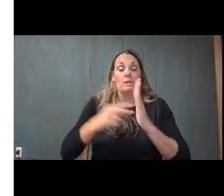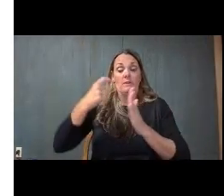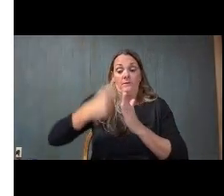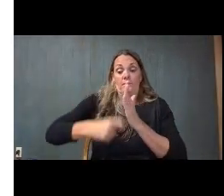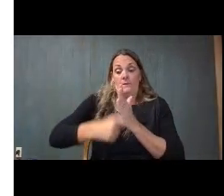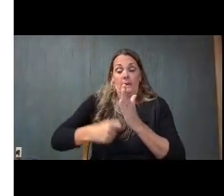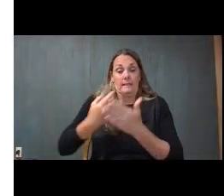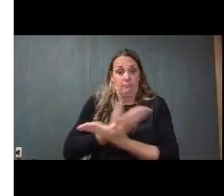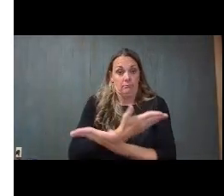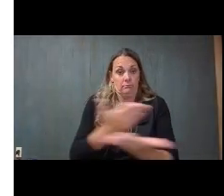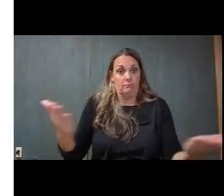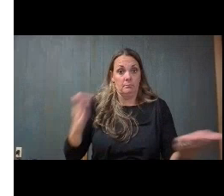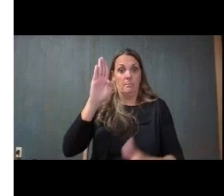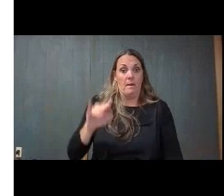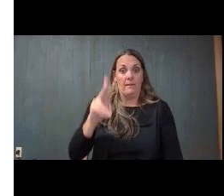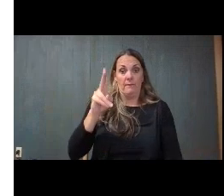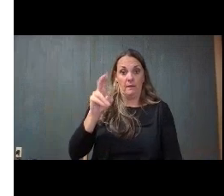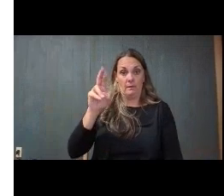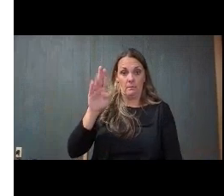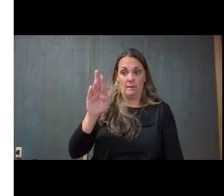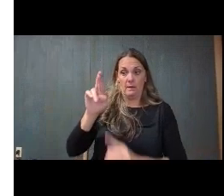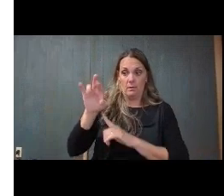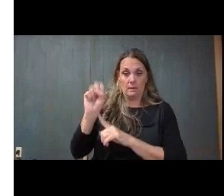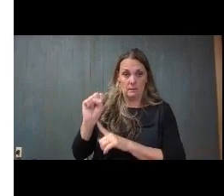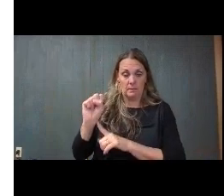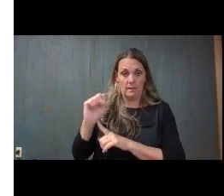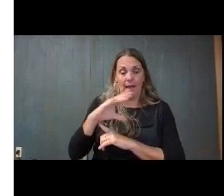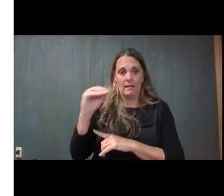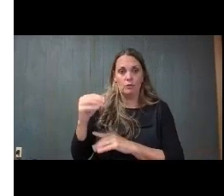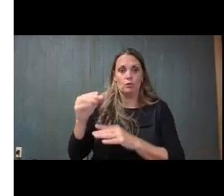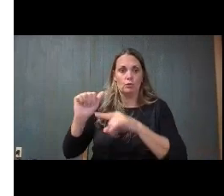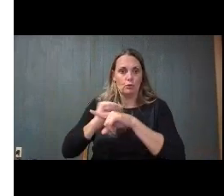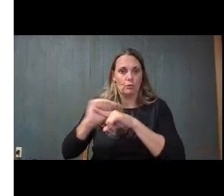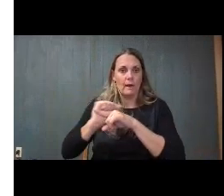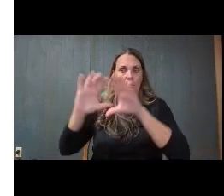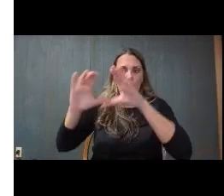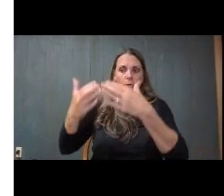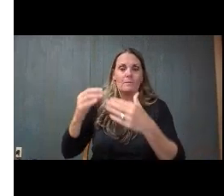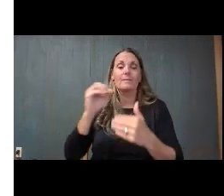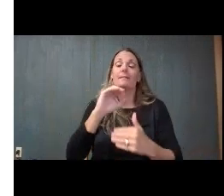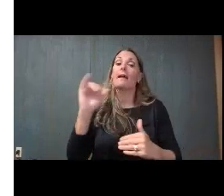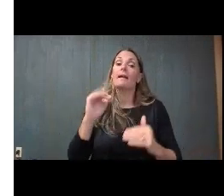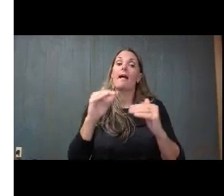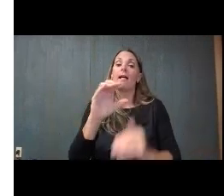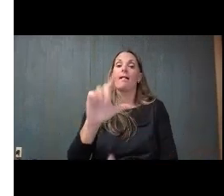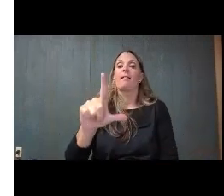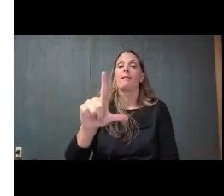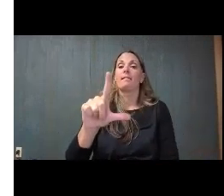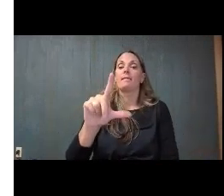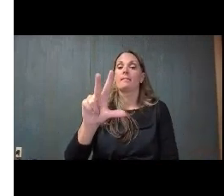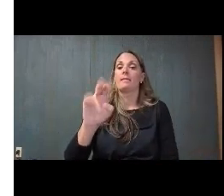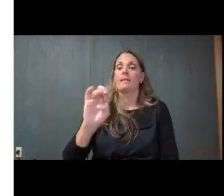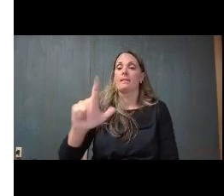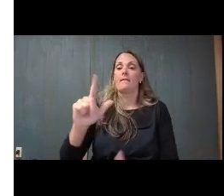by bears, contracted training entities such as Level Up and Benefits and Information Network